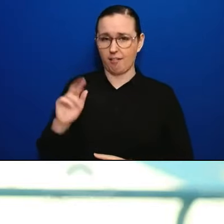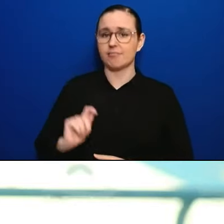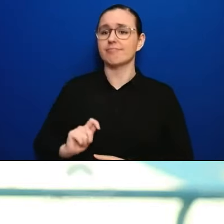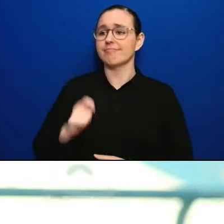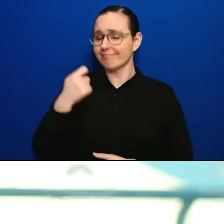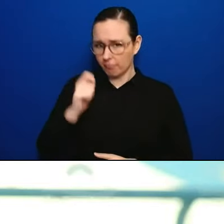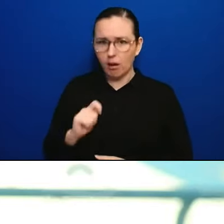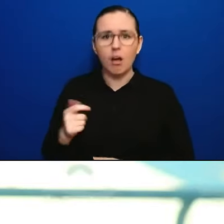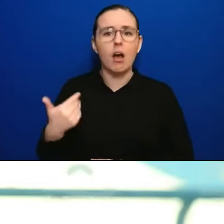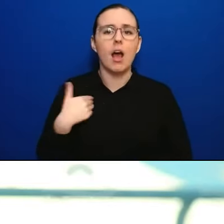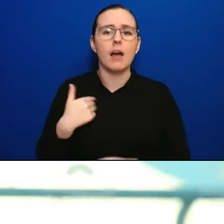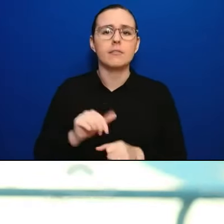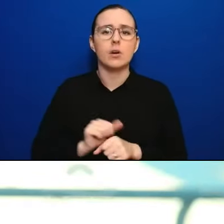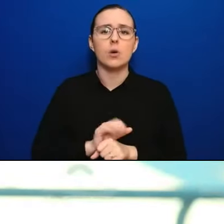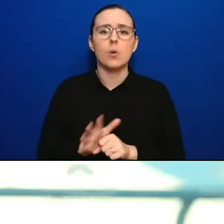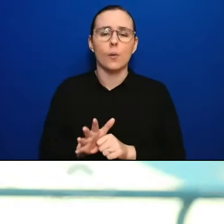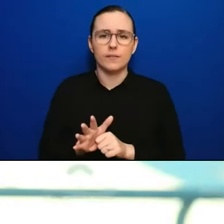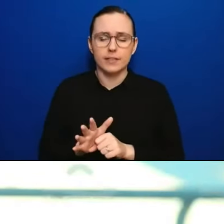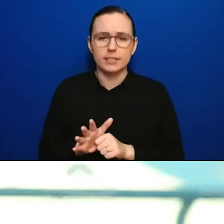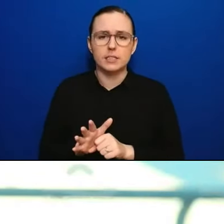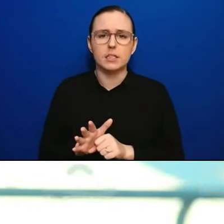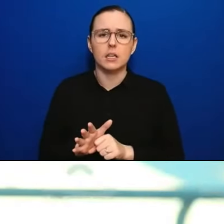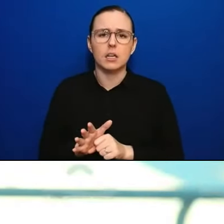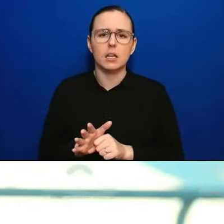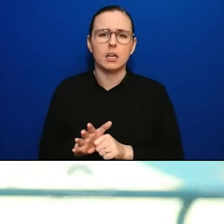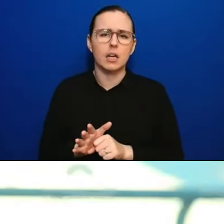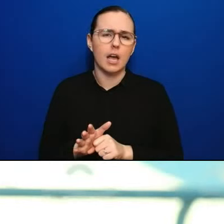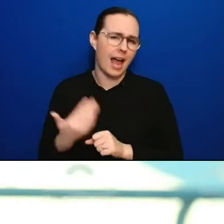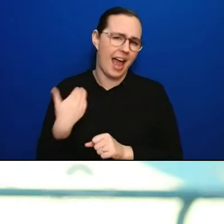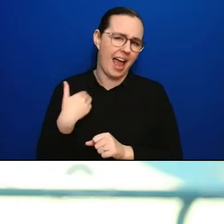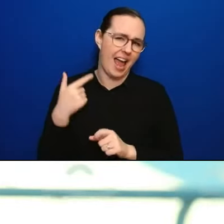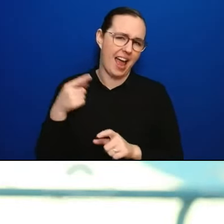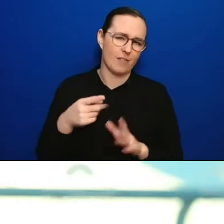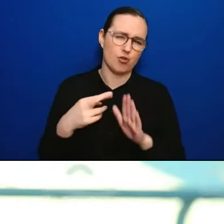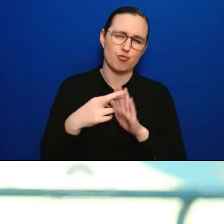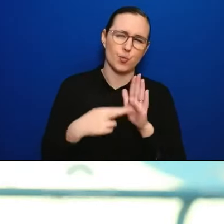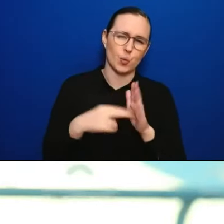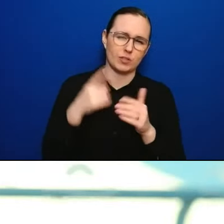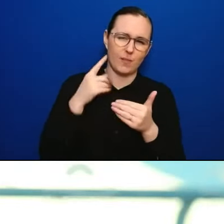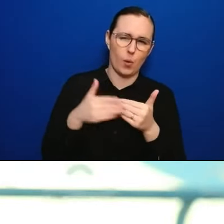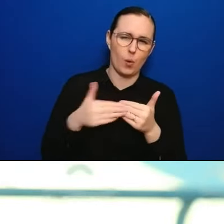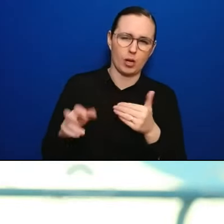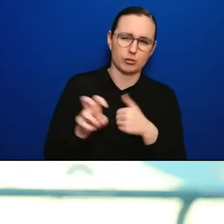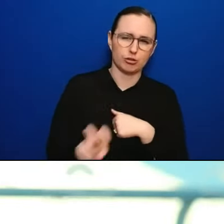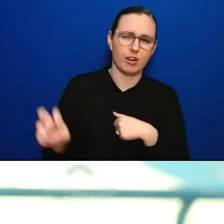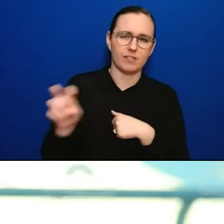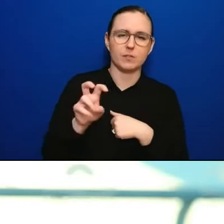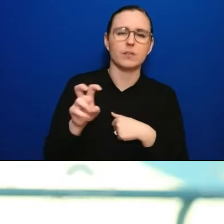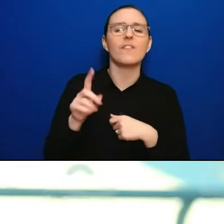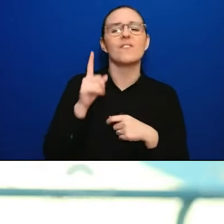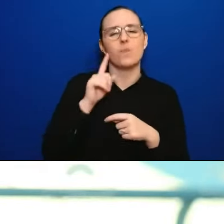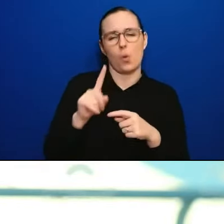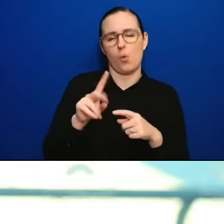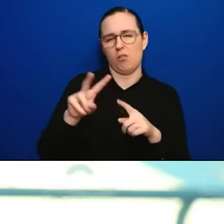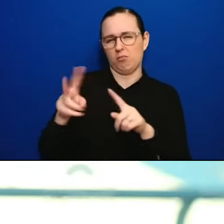As you are aware, I'm sure, if you have a PCR test confirmed,